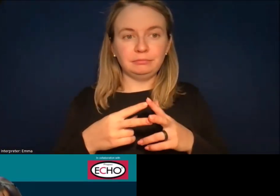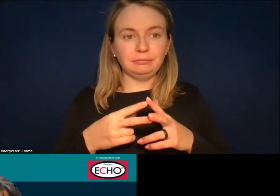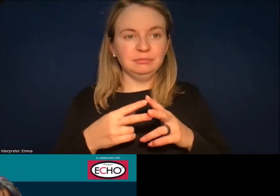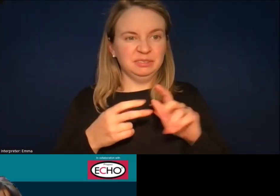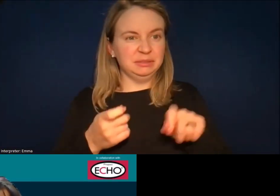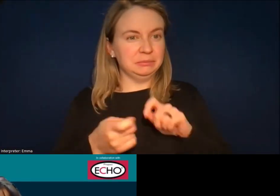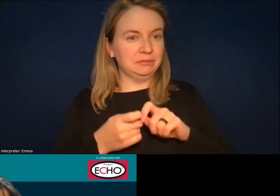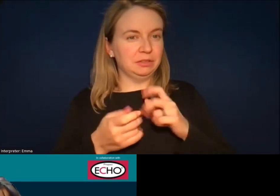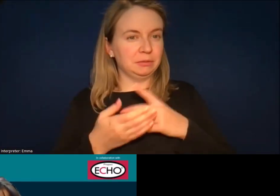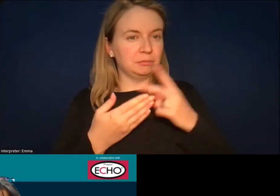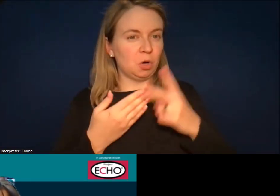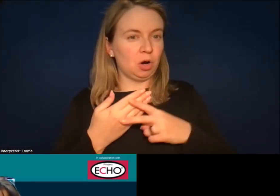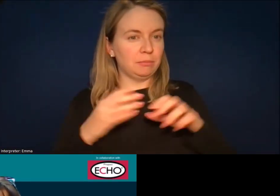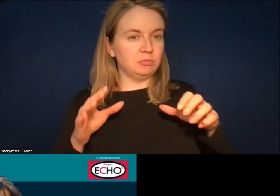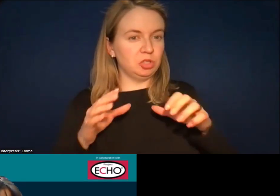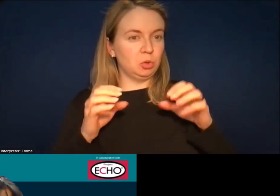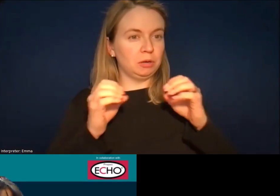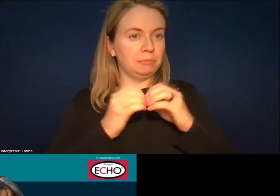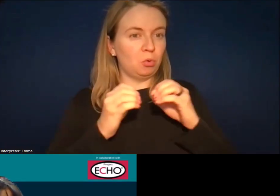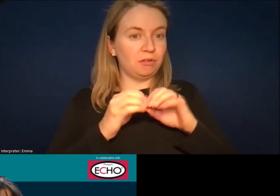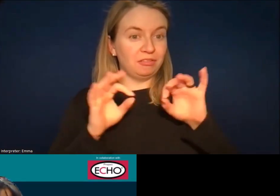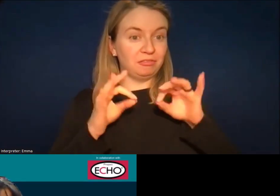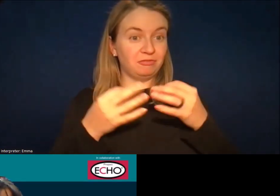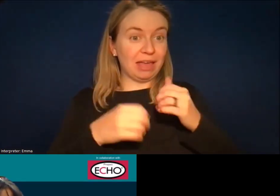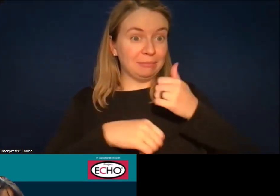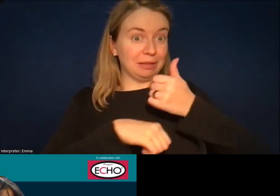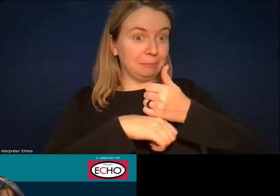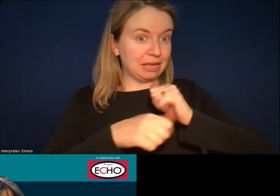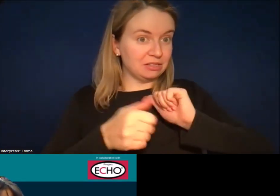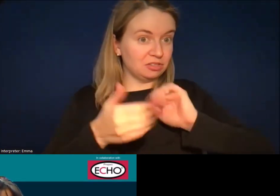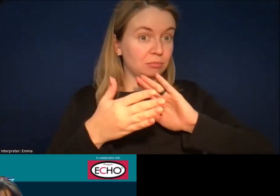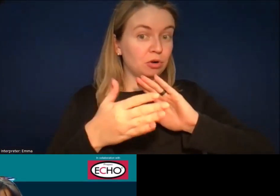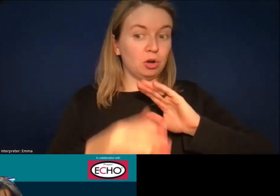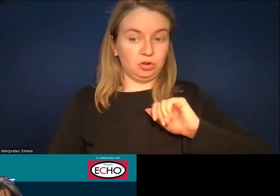that are doing more of a family based approach to challenging